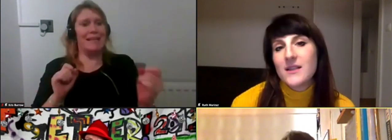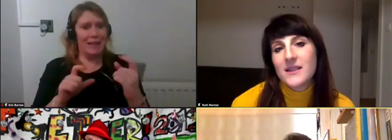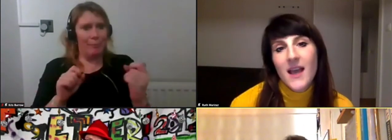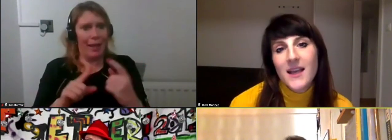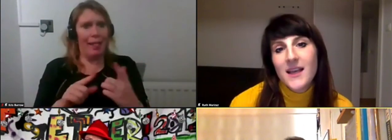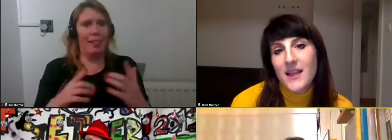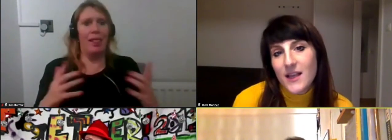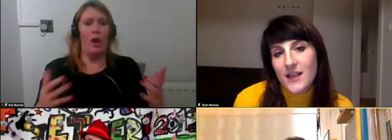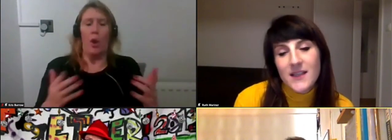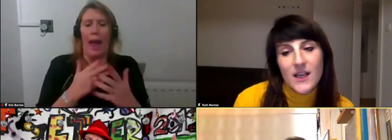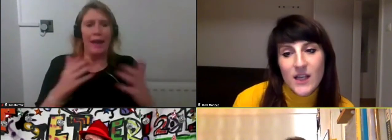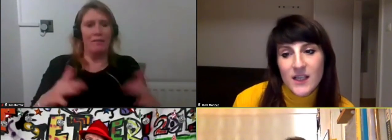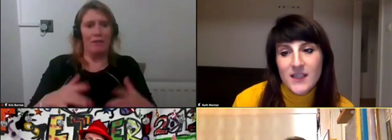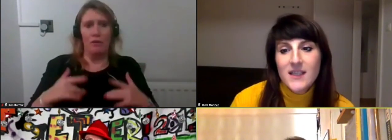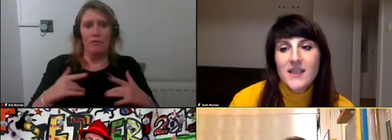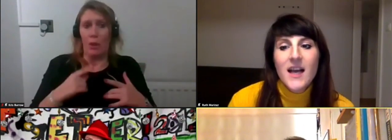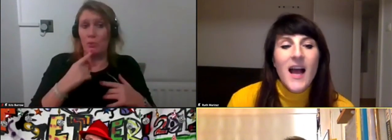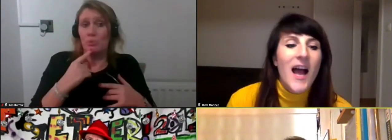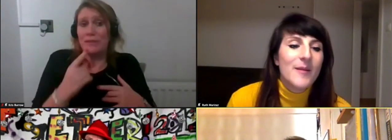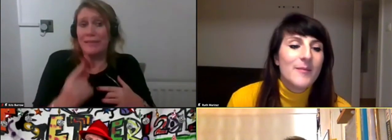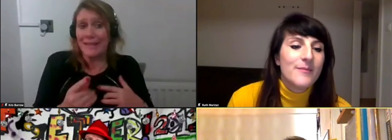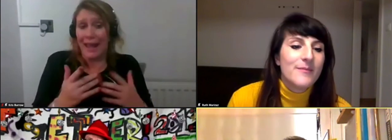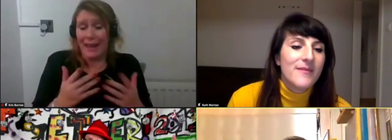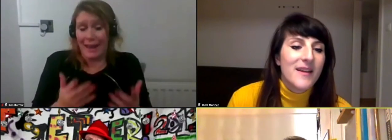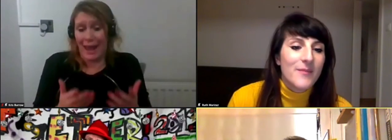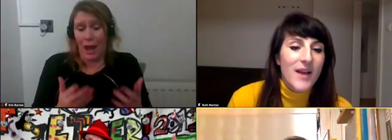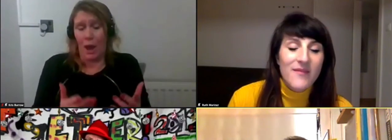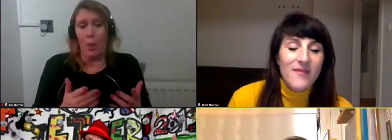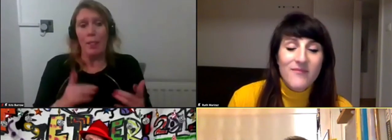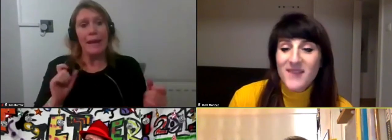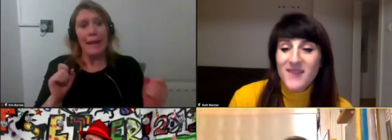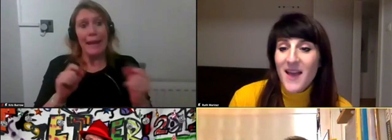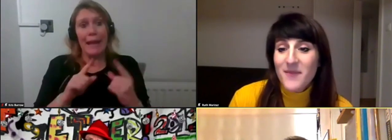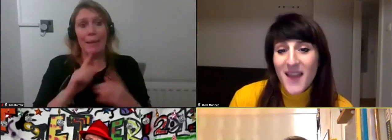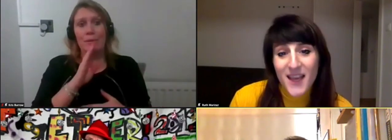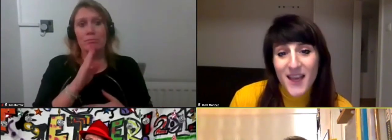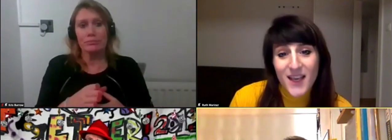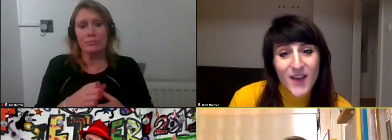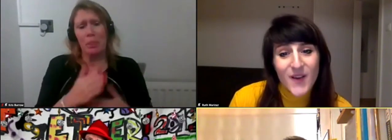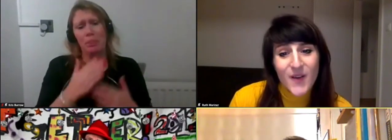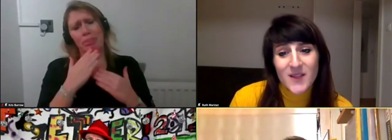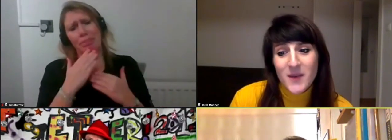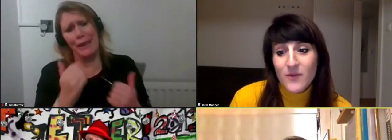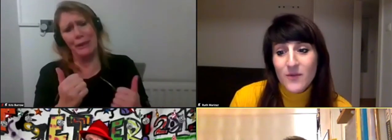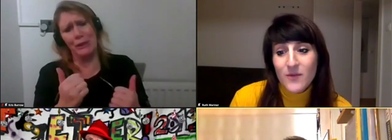was something you felt you couldn't say in the session. But, yeah, thank you, it's